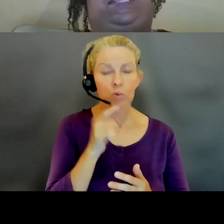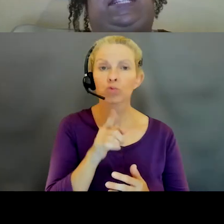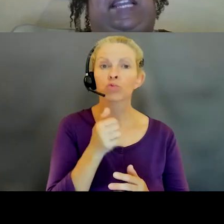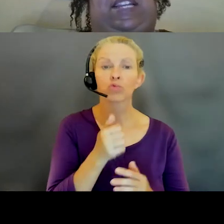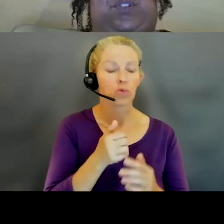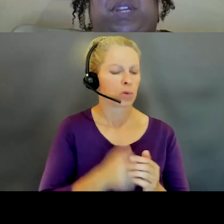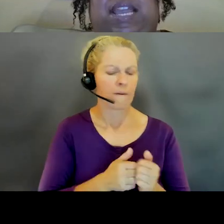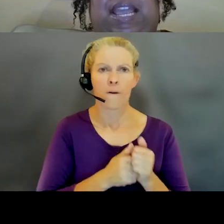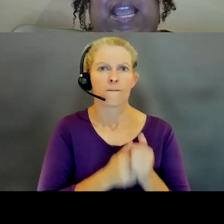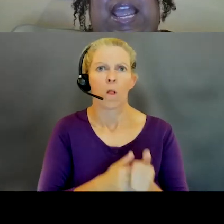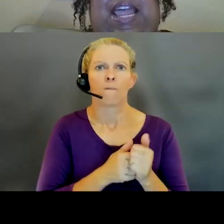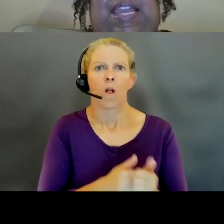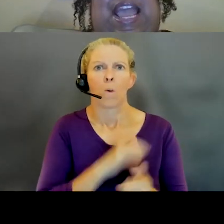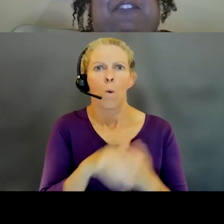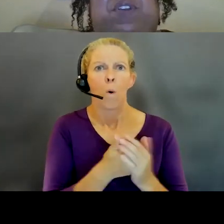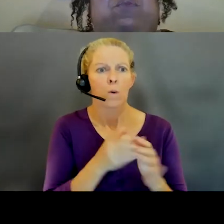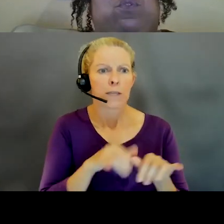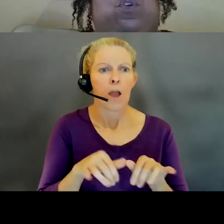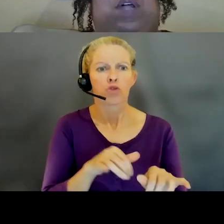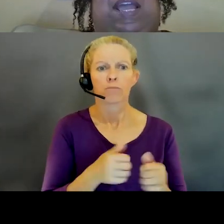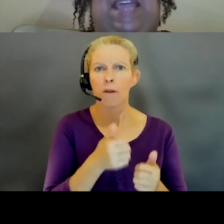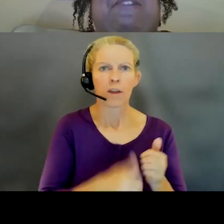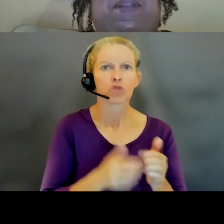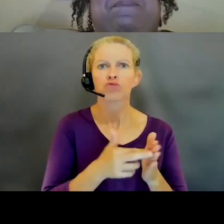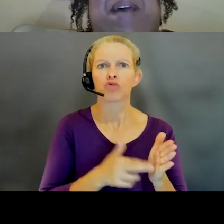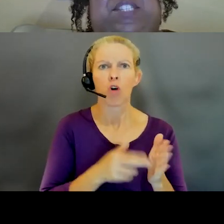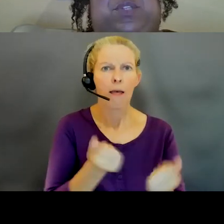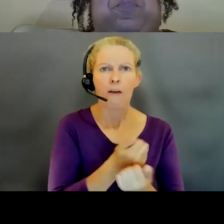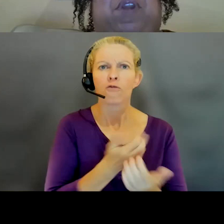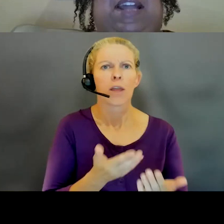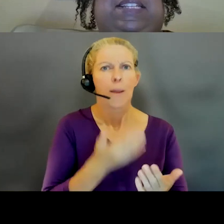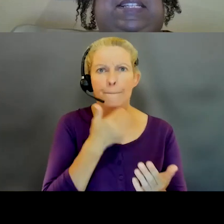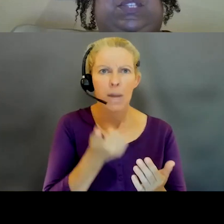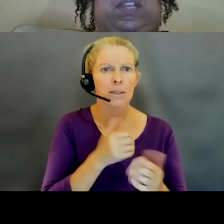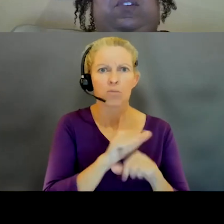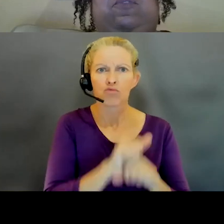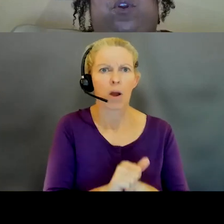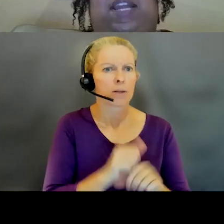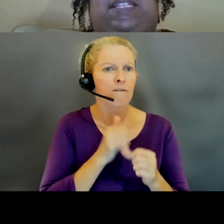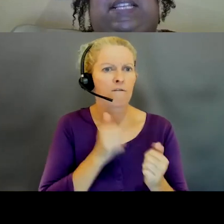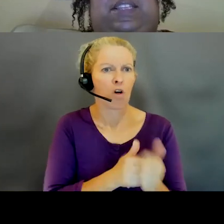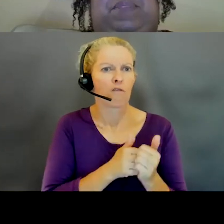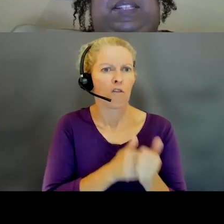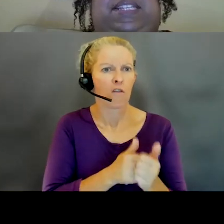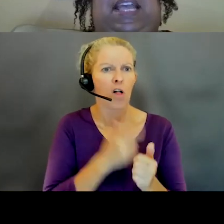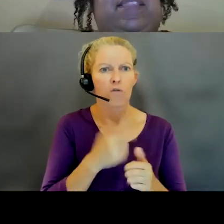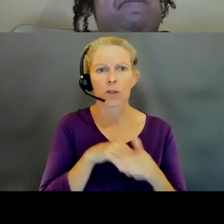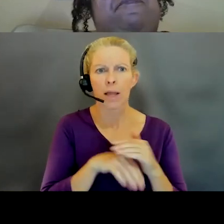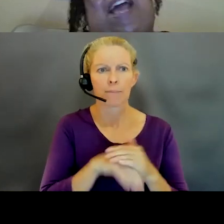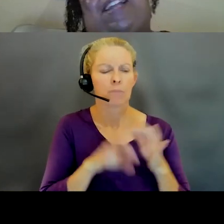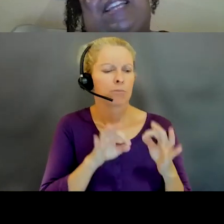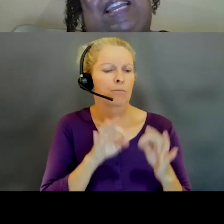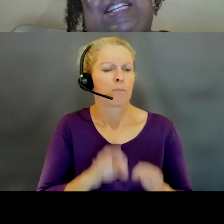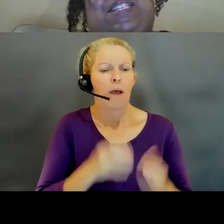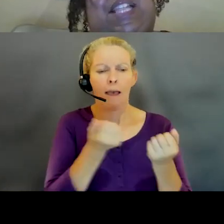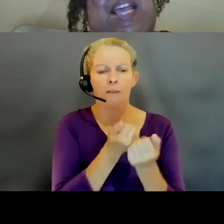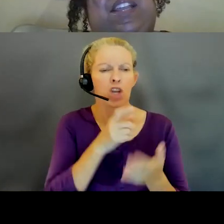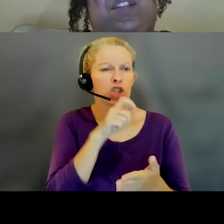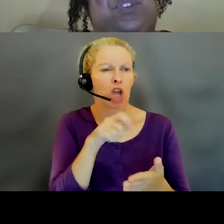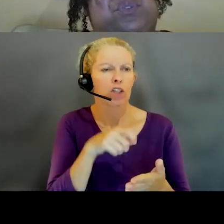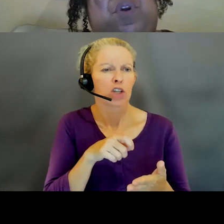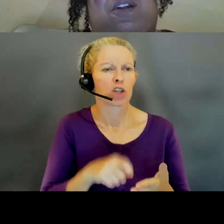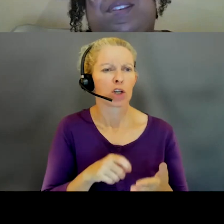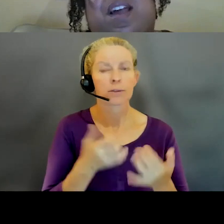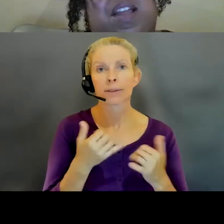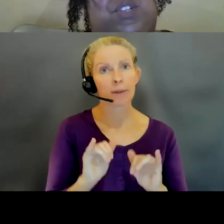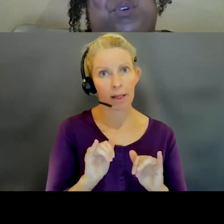standard and every rule and every best practice for accessibility. Of the fact is you are not your